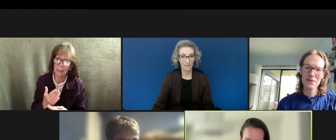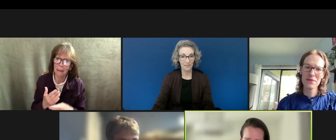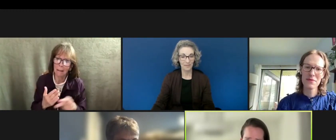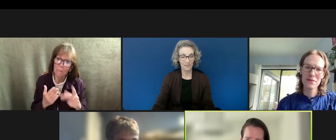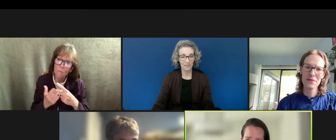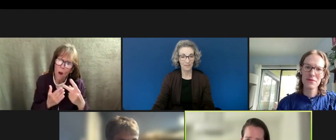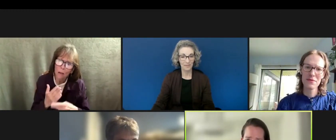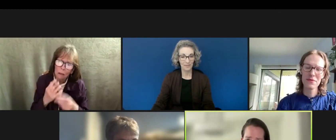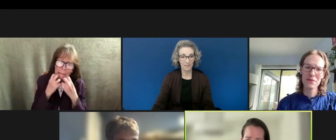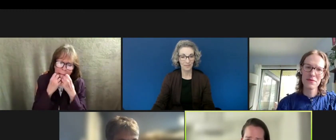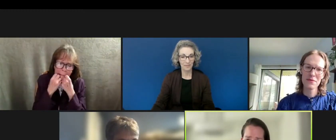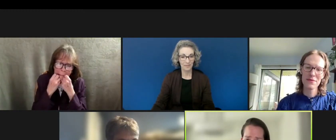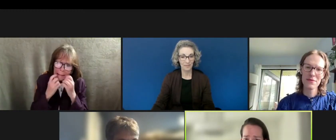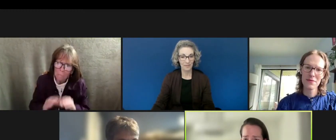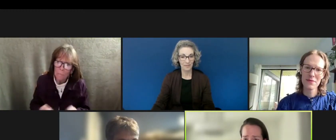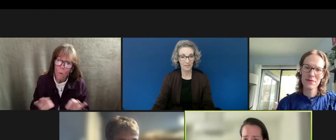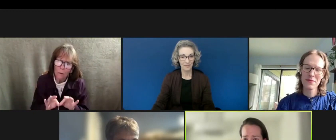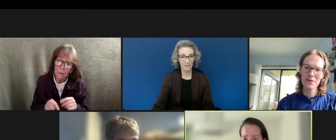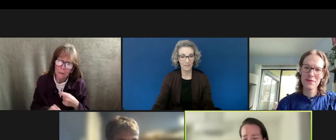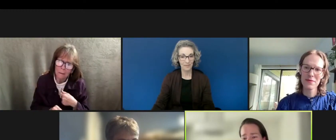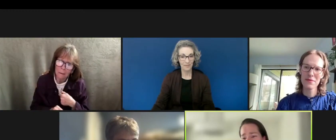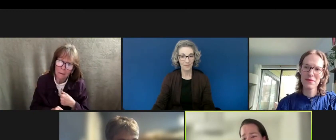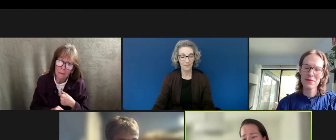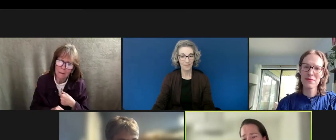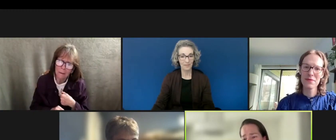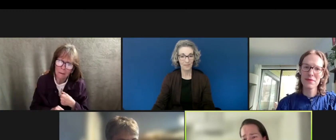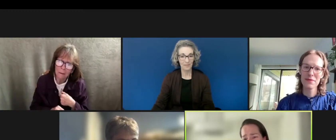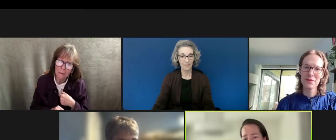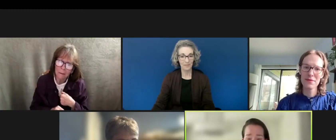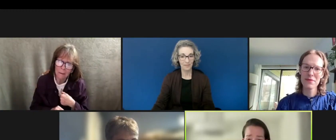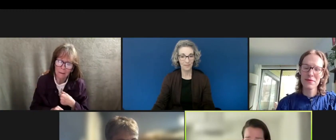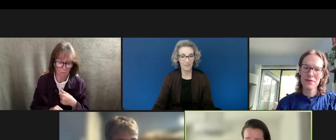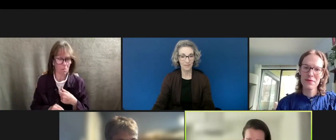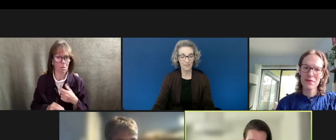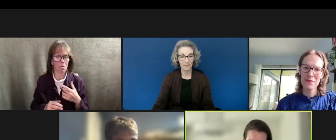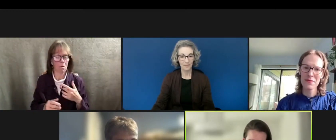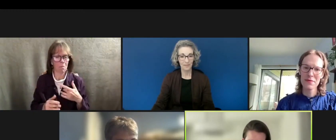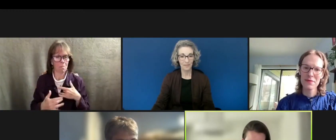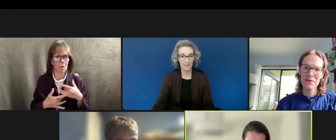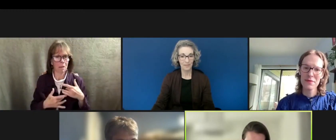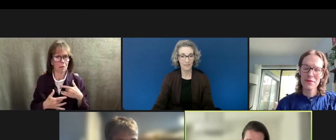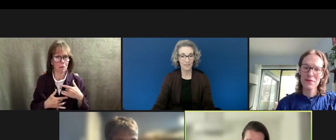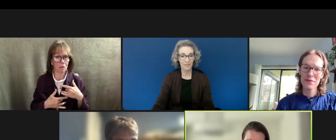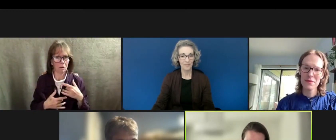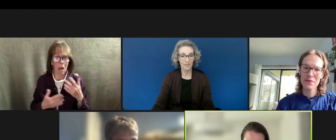I was also concerned that, I know I've seen it.